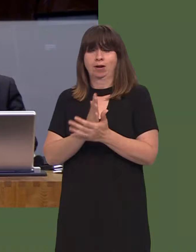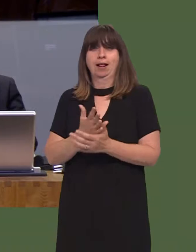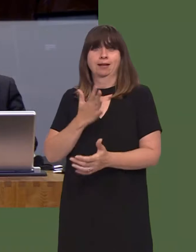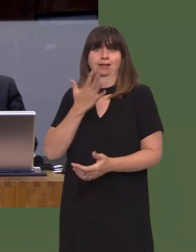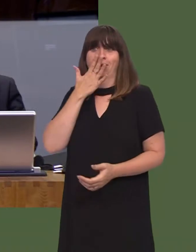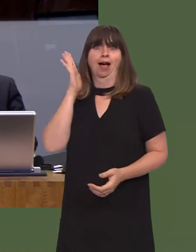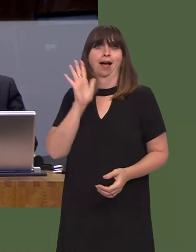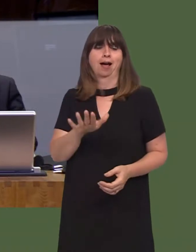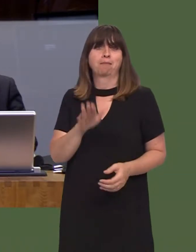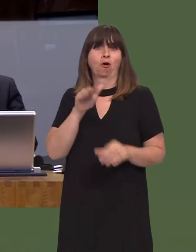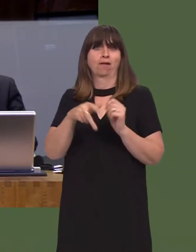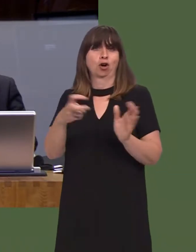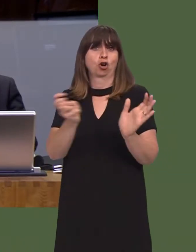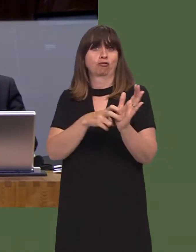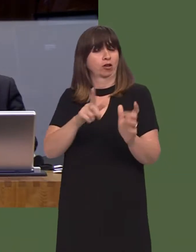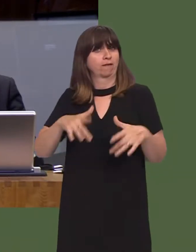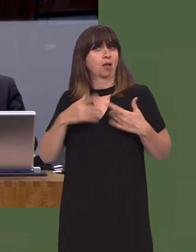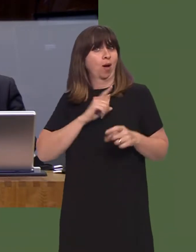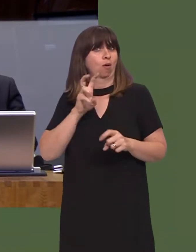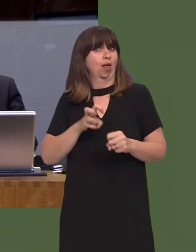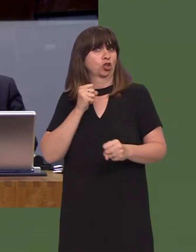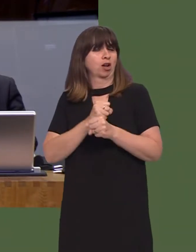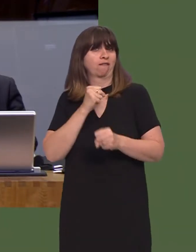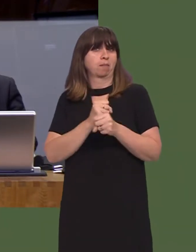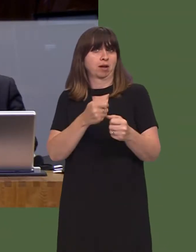be grateful to understand what your take is on it, given that the Welsh Government is